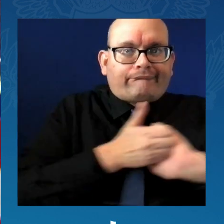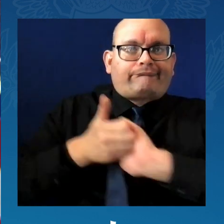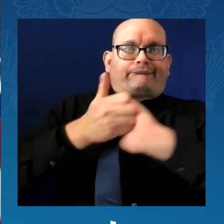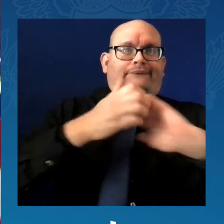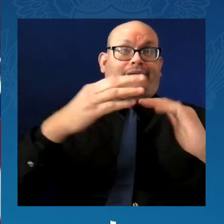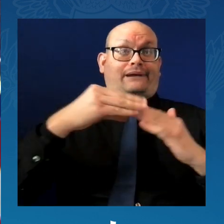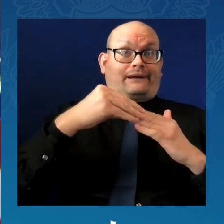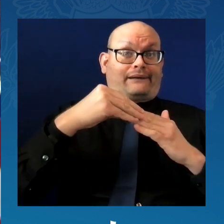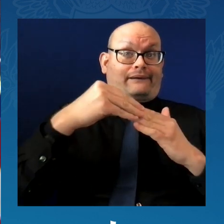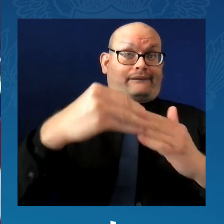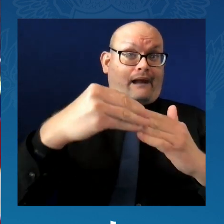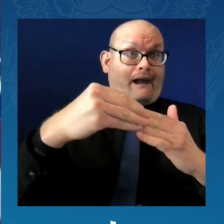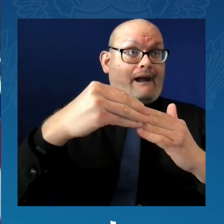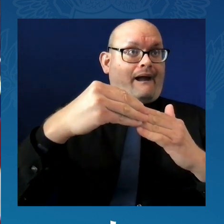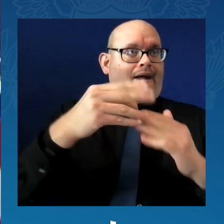into this new frontier